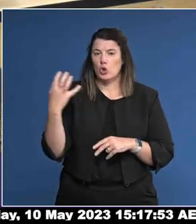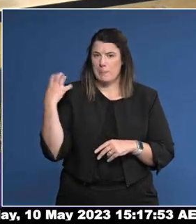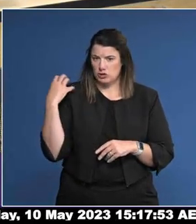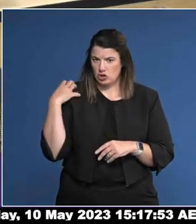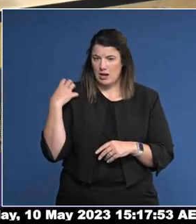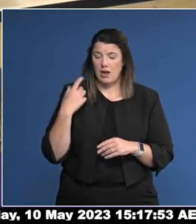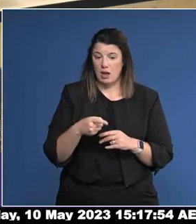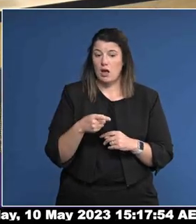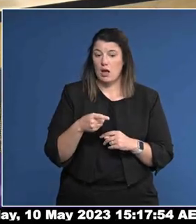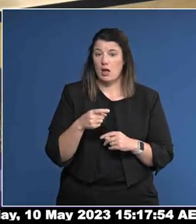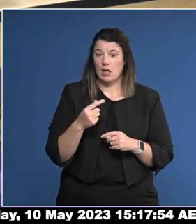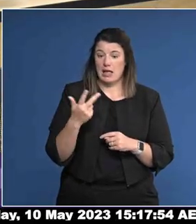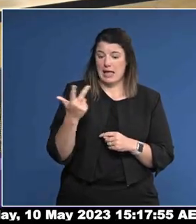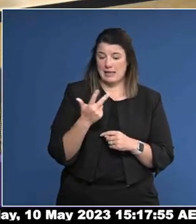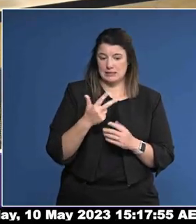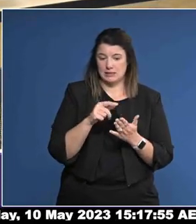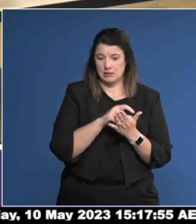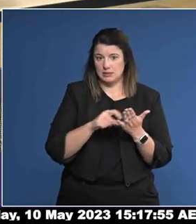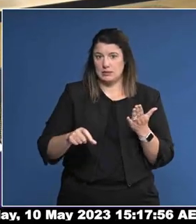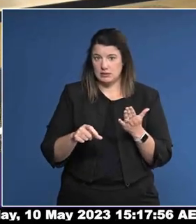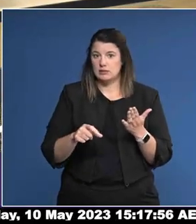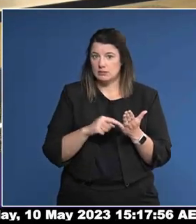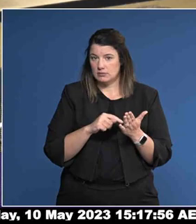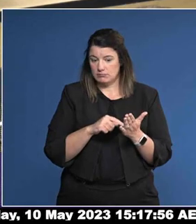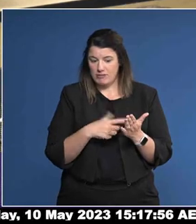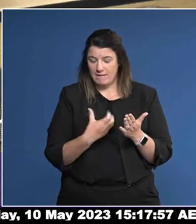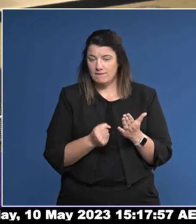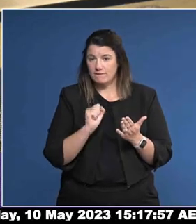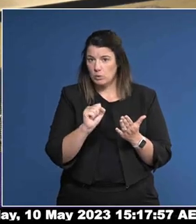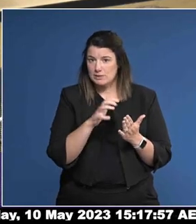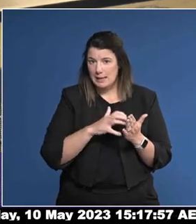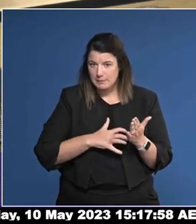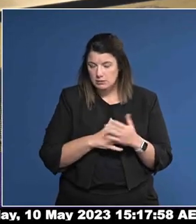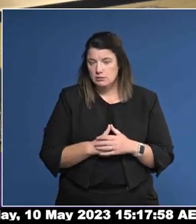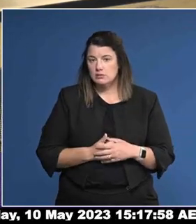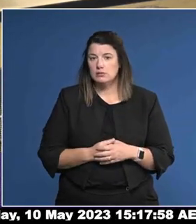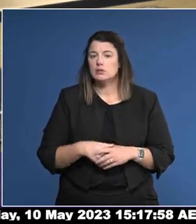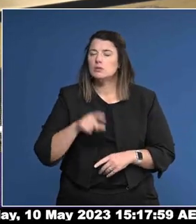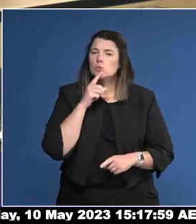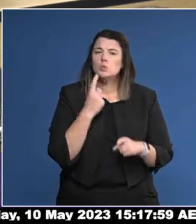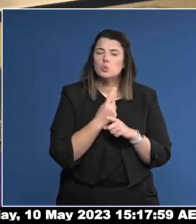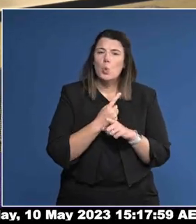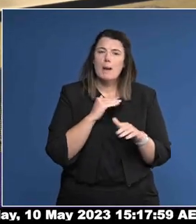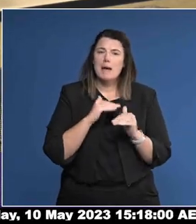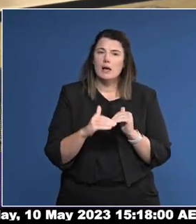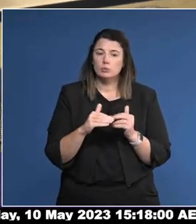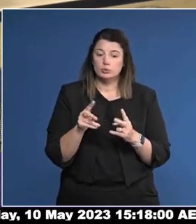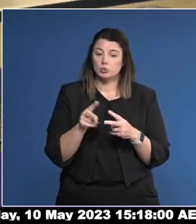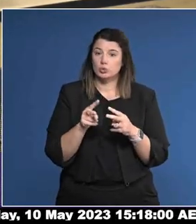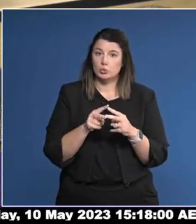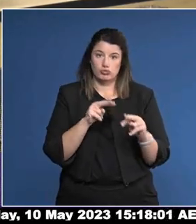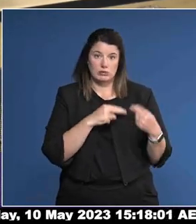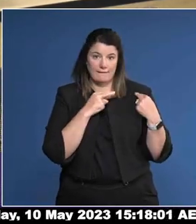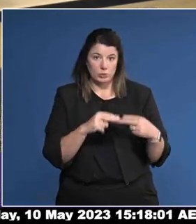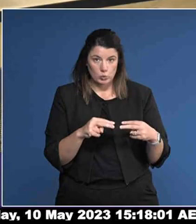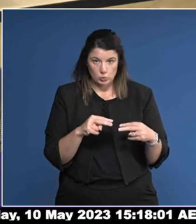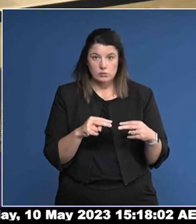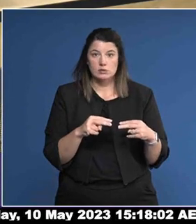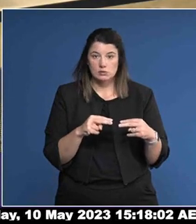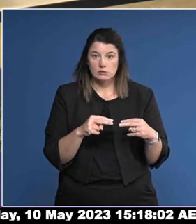your statement, and at page 18 you talk of there being - two reviews then conducted: A